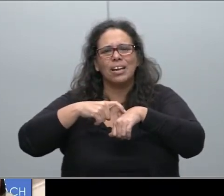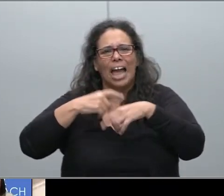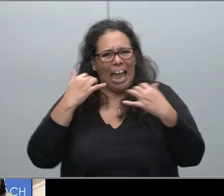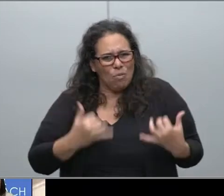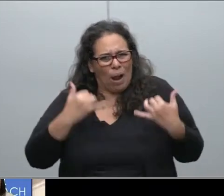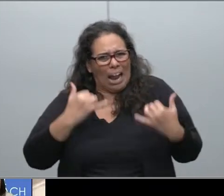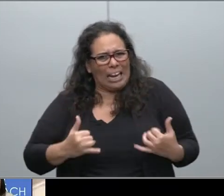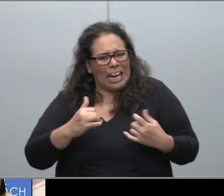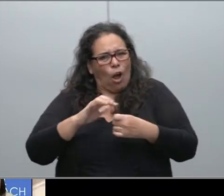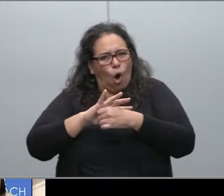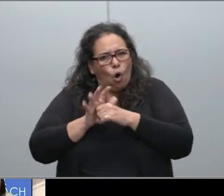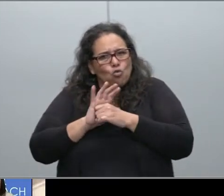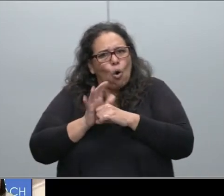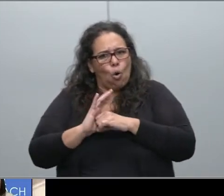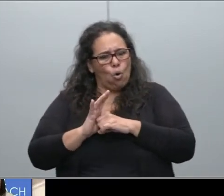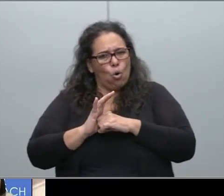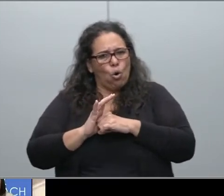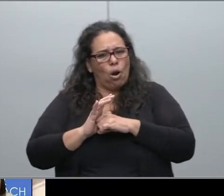The resources that you just share?